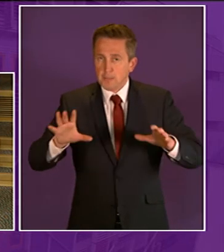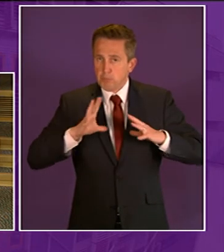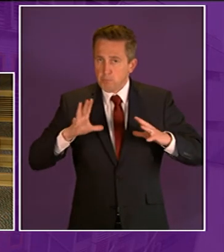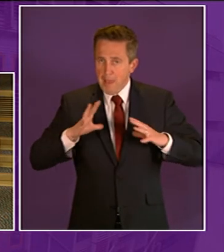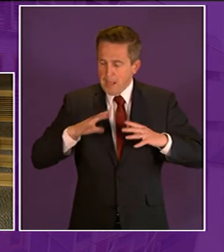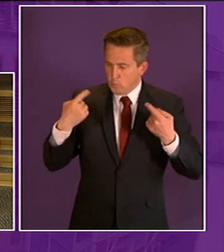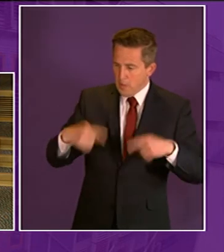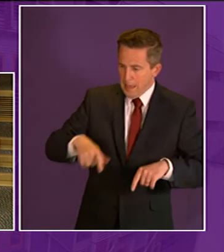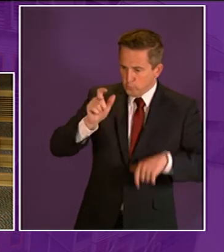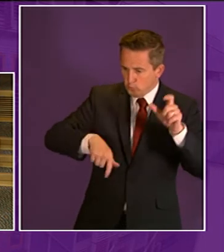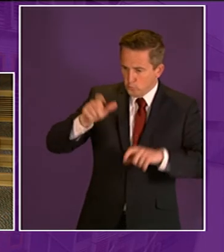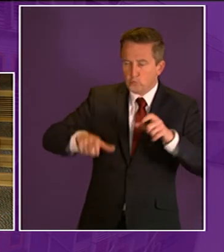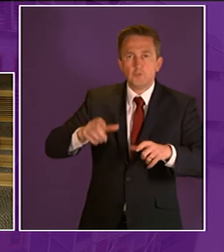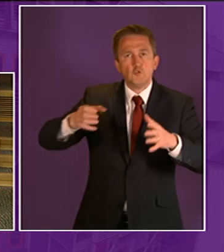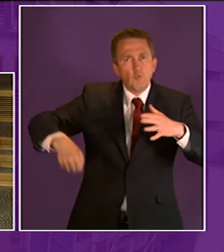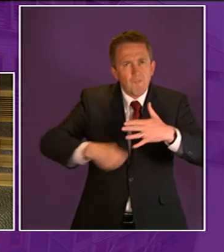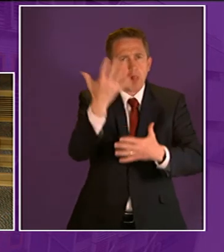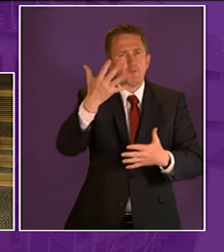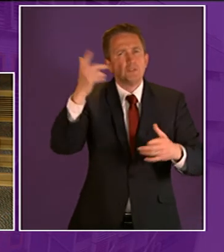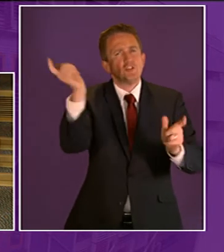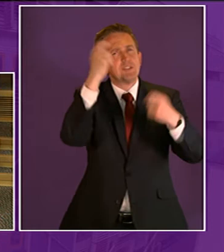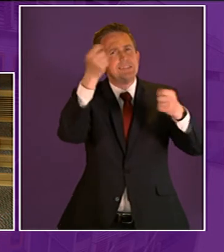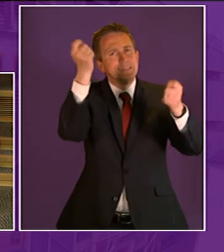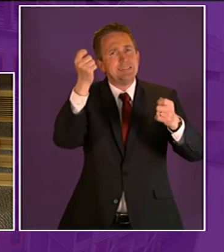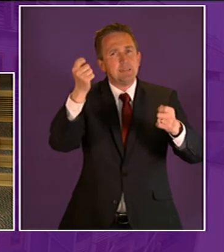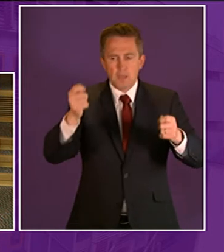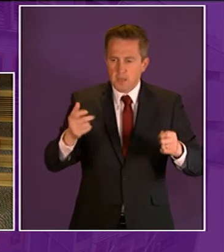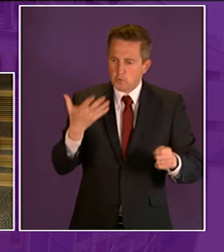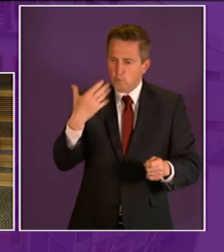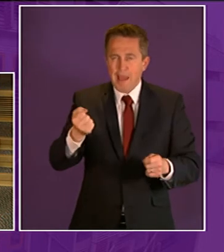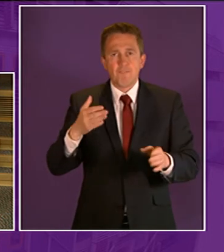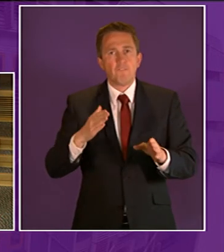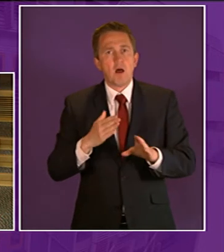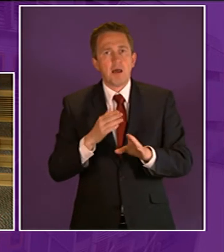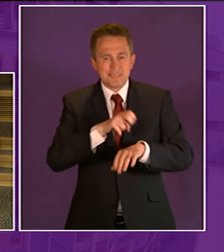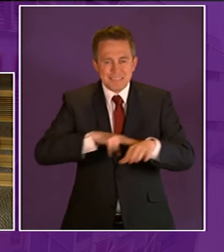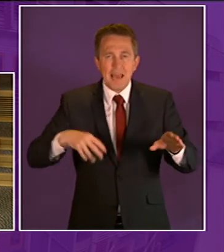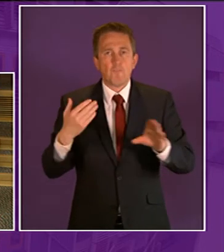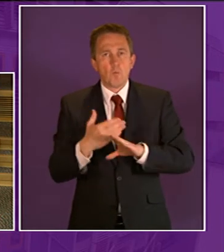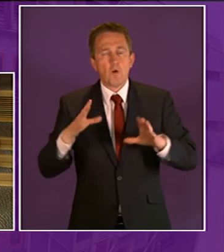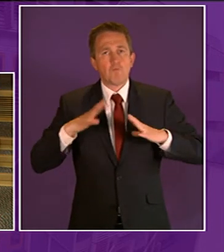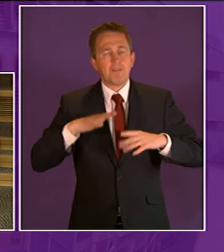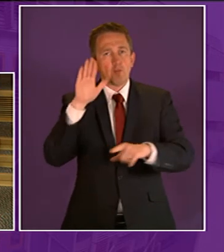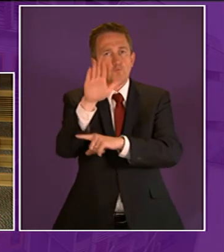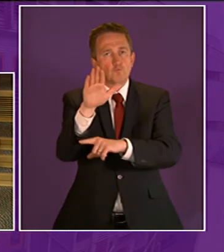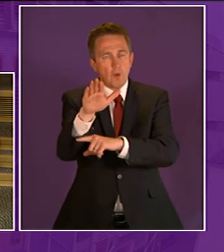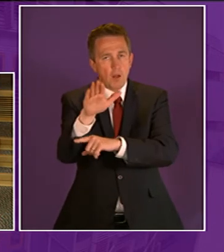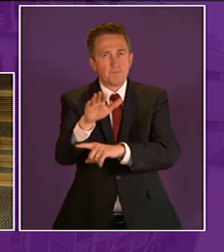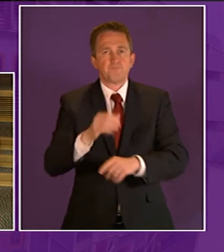to flourish and succeed, and to build the workforce that Scotland’s employers need—now and in future.